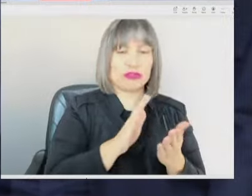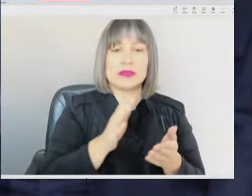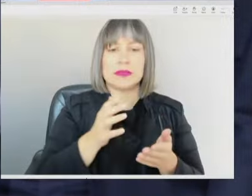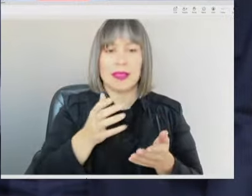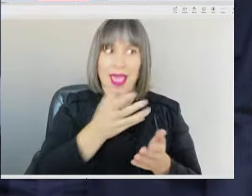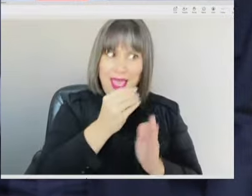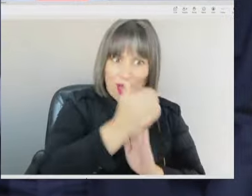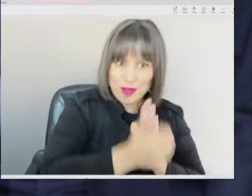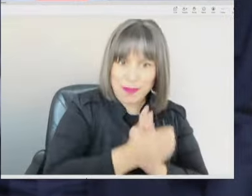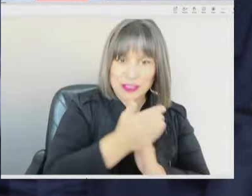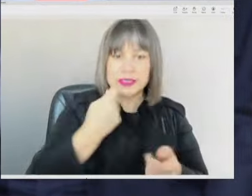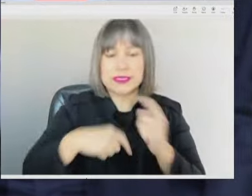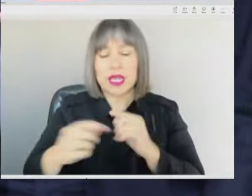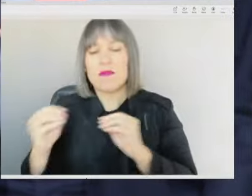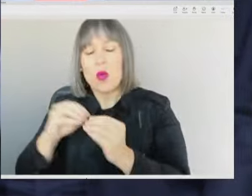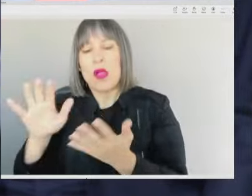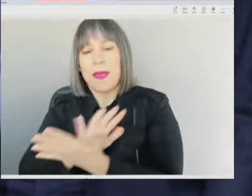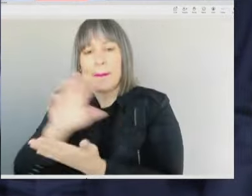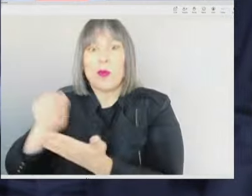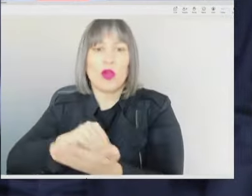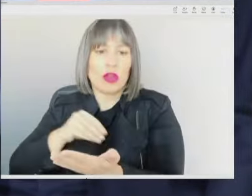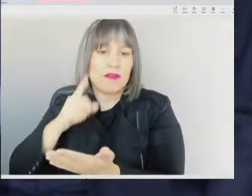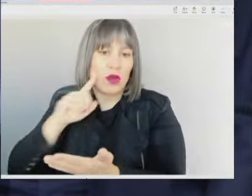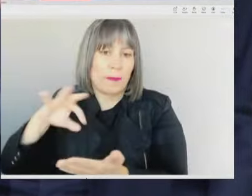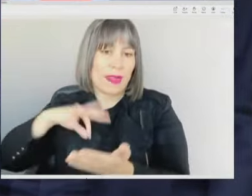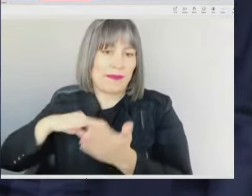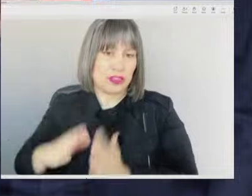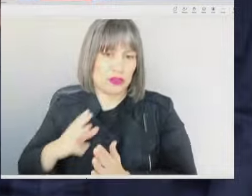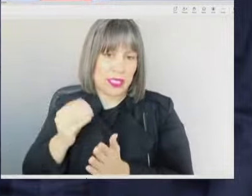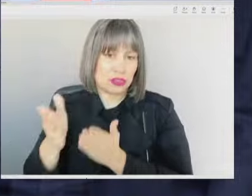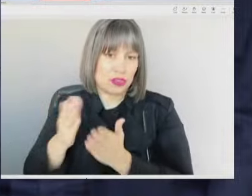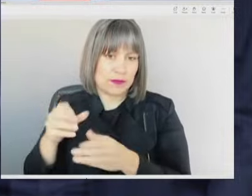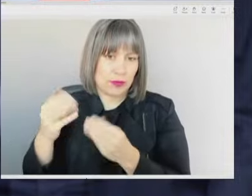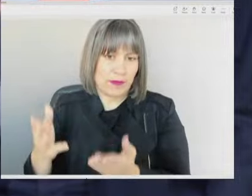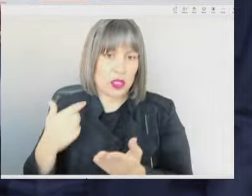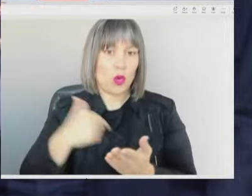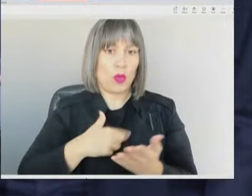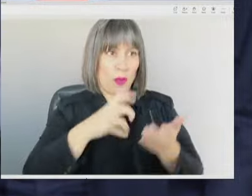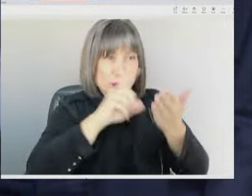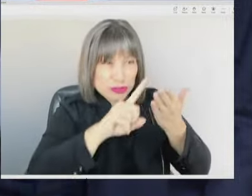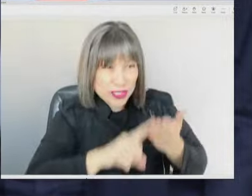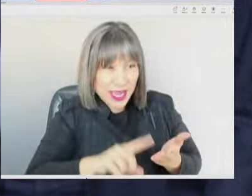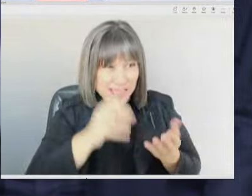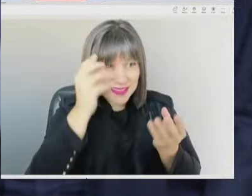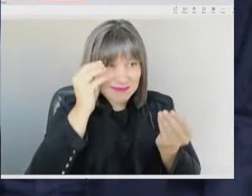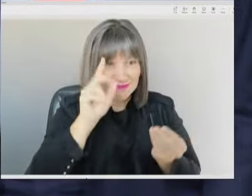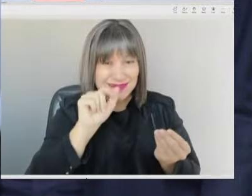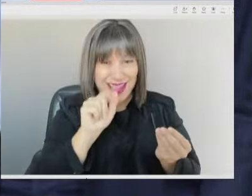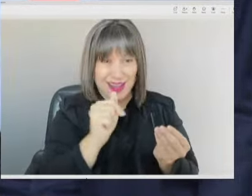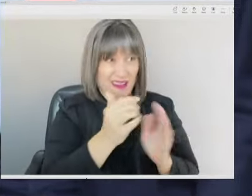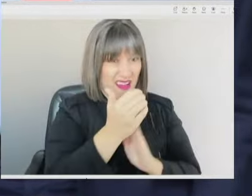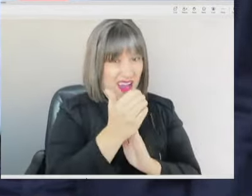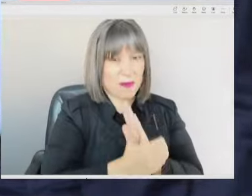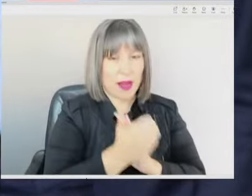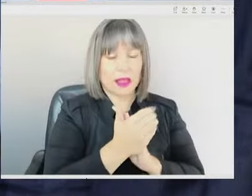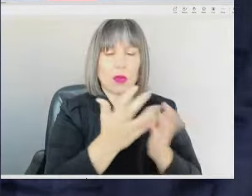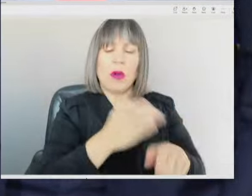and service providers. So what does that mean? We want to check data automatically, which happens a lot in today. We want to make that better and saying you're good to